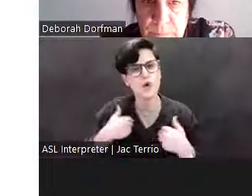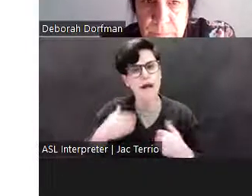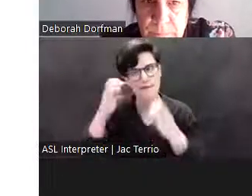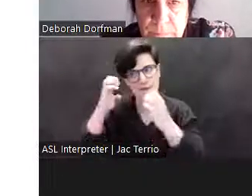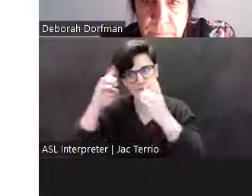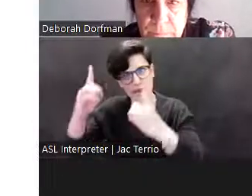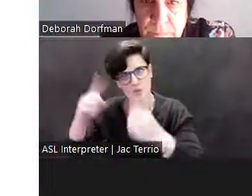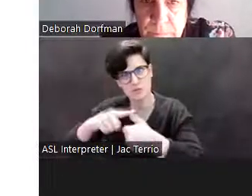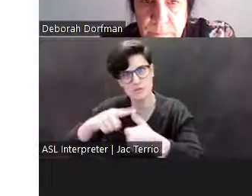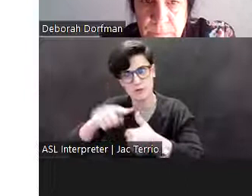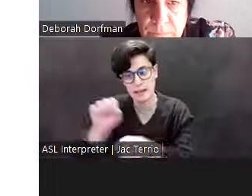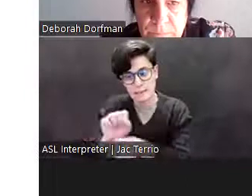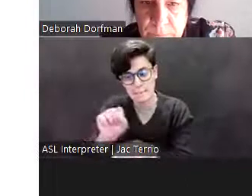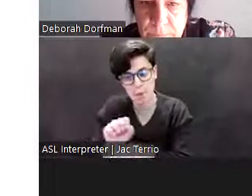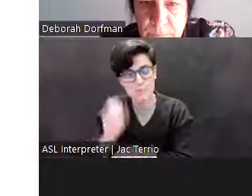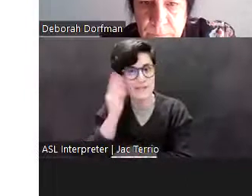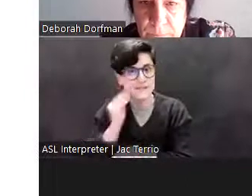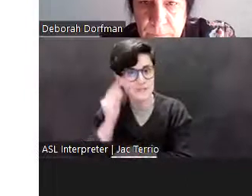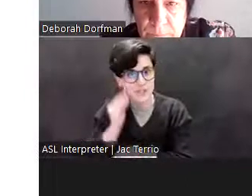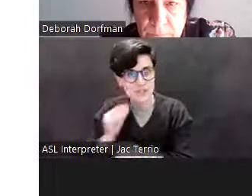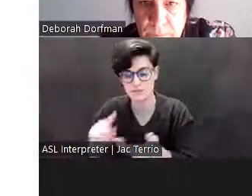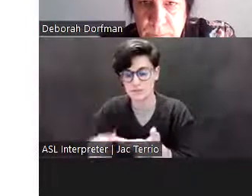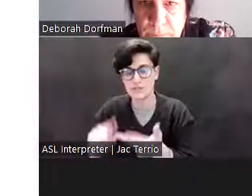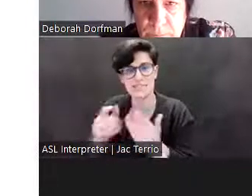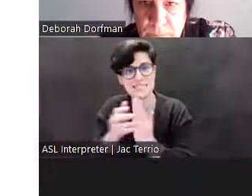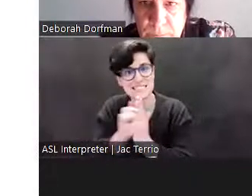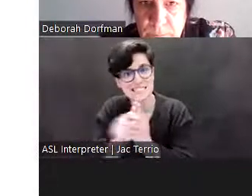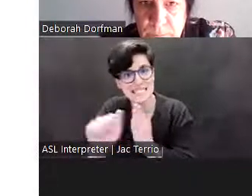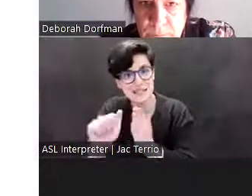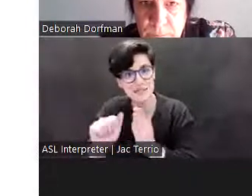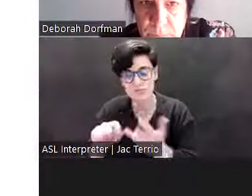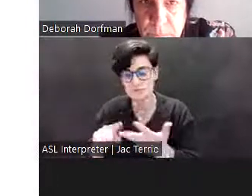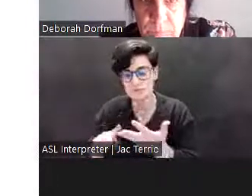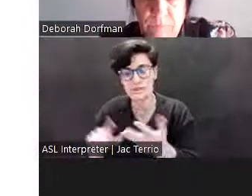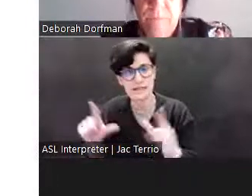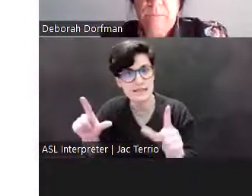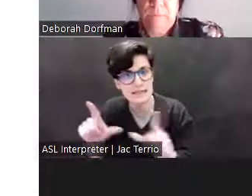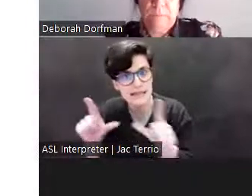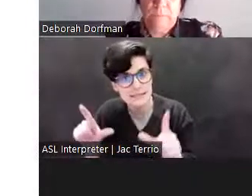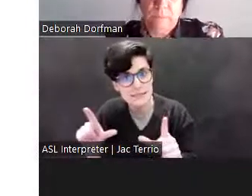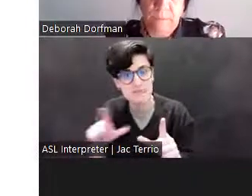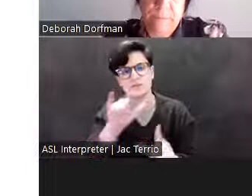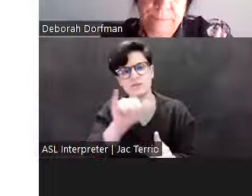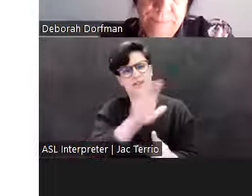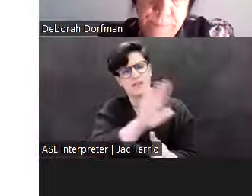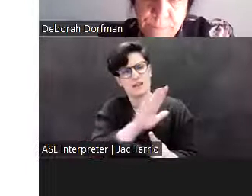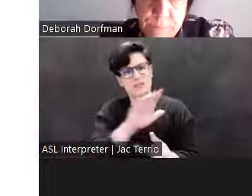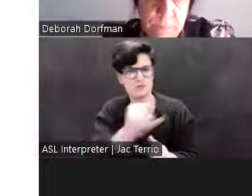skills, or licenses that the employer requires for the position, and that the person is able